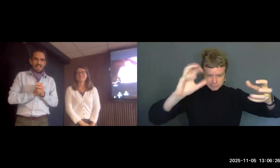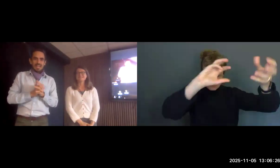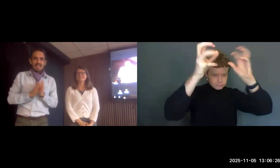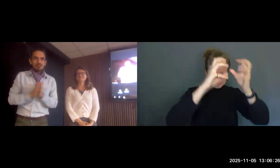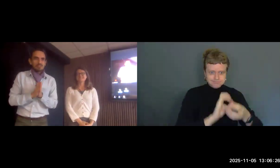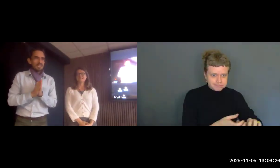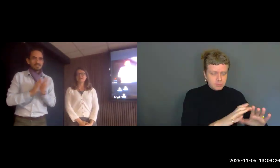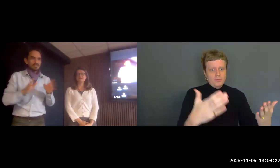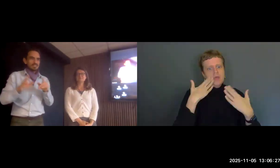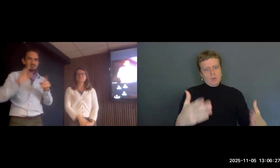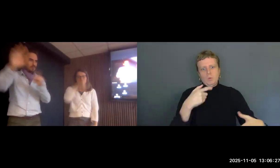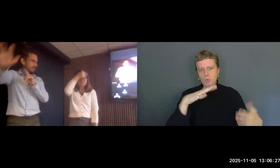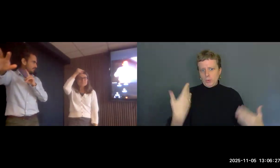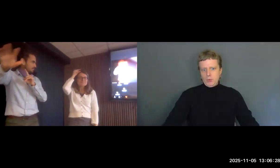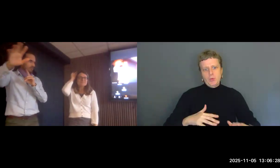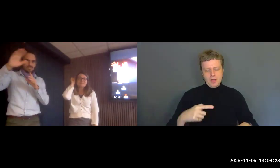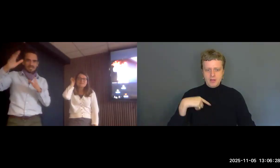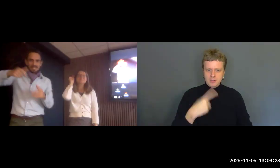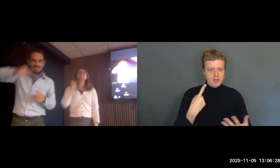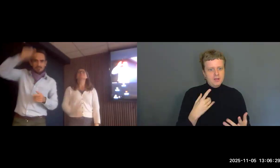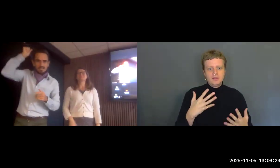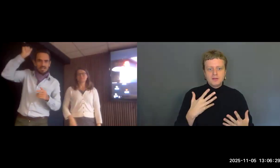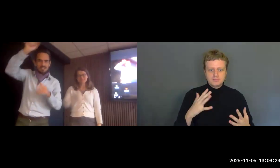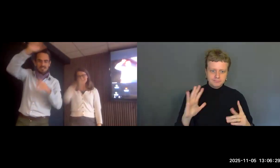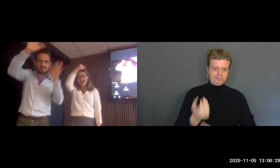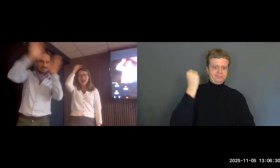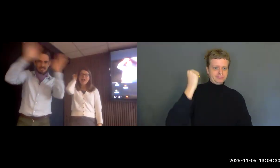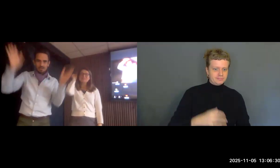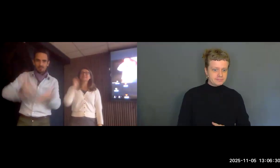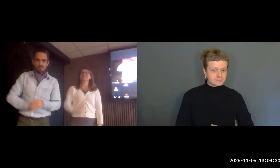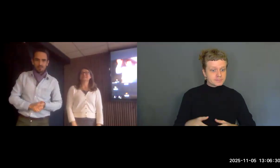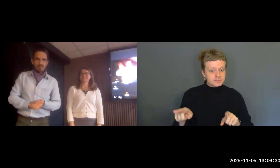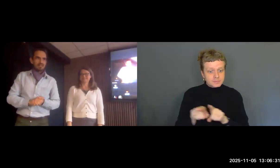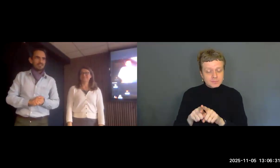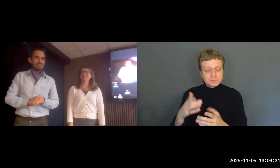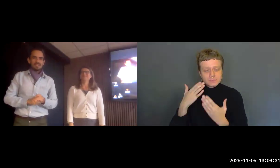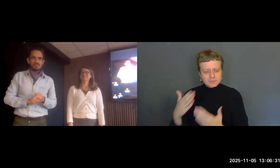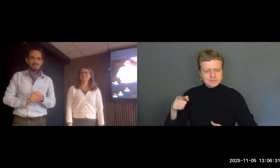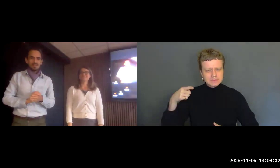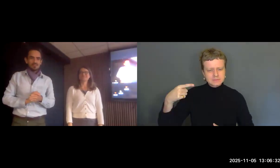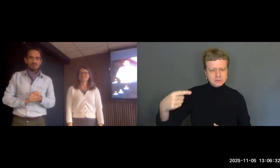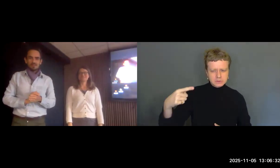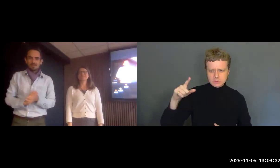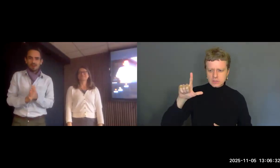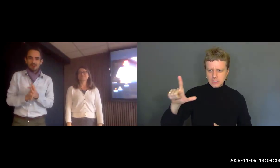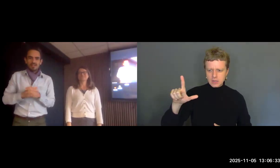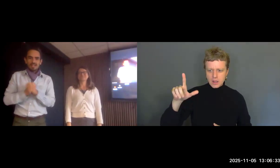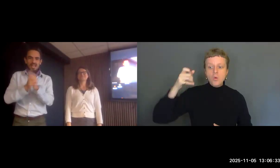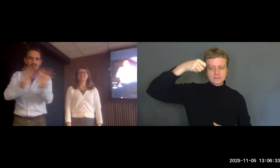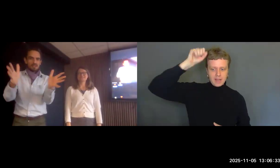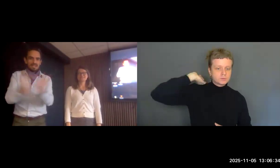Glaucia, it's not… it's probably remote. Glaucia is did a lot of work behind the scenes, so thank you very much for her.